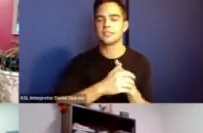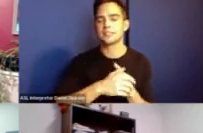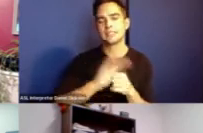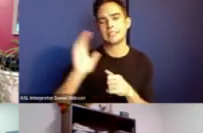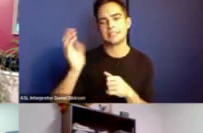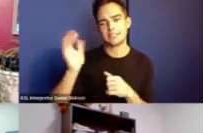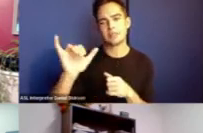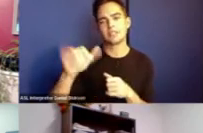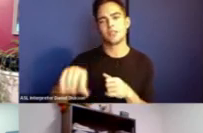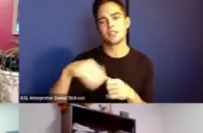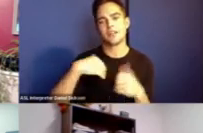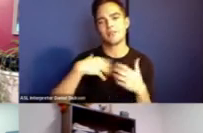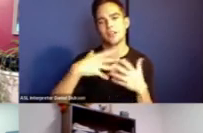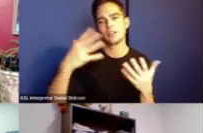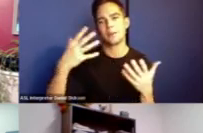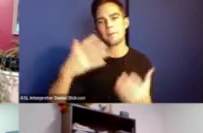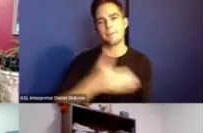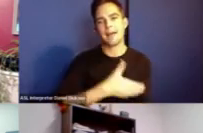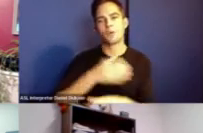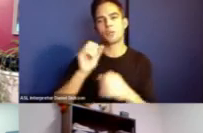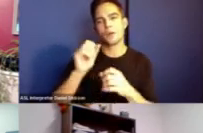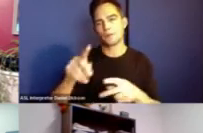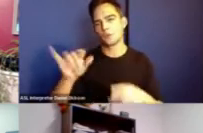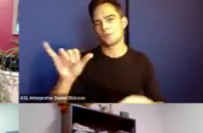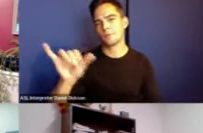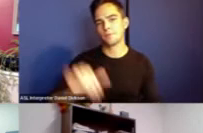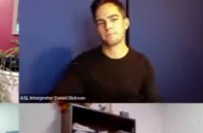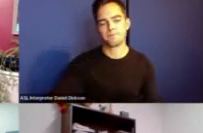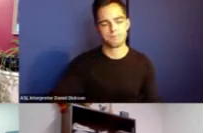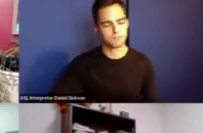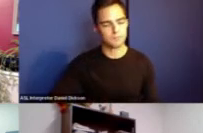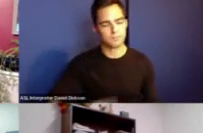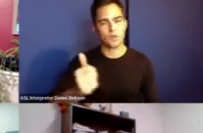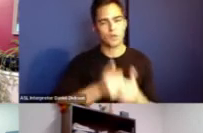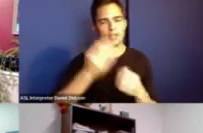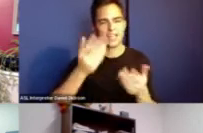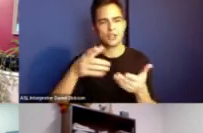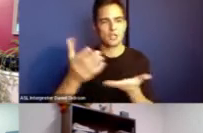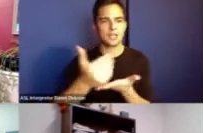have a lot of a lot of power and opportunity with the data that you're collecting to really to